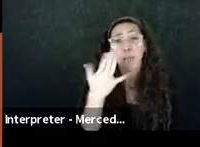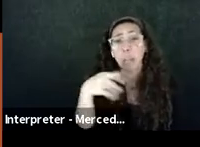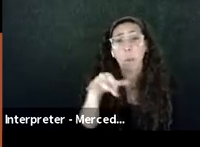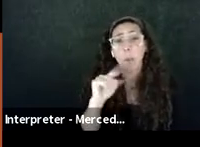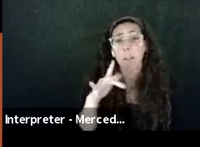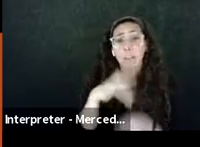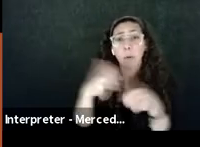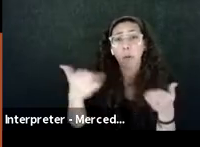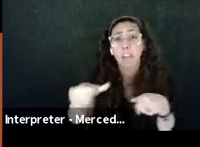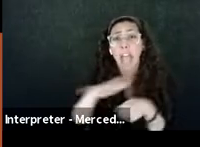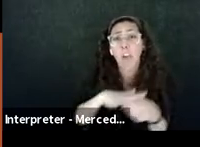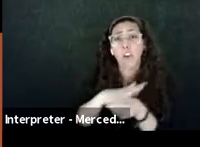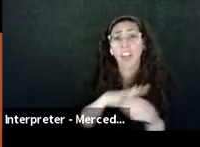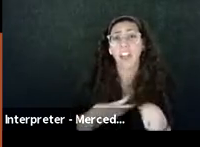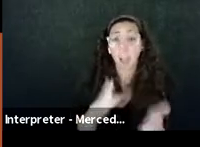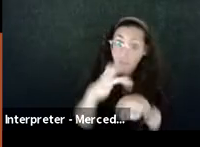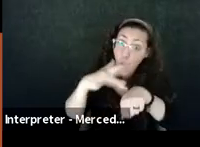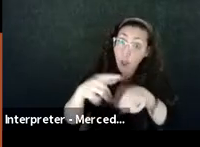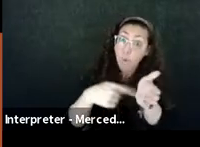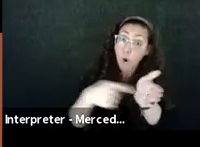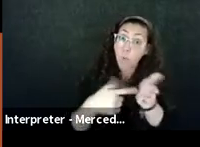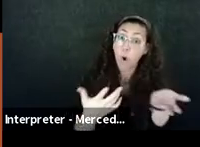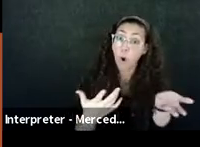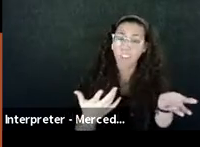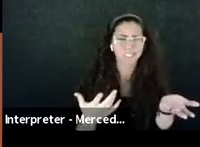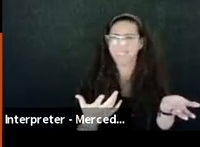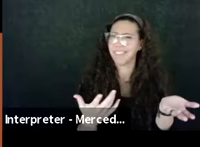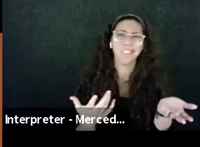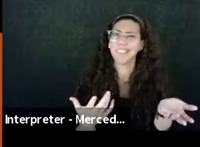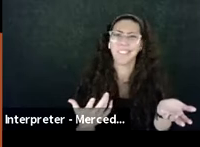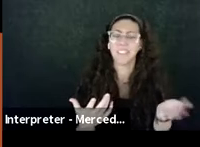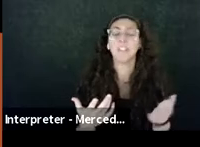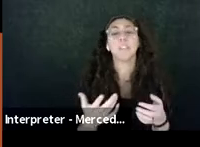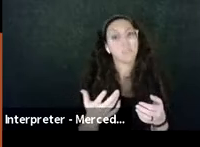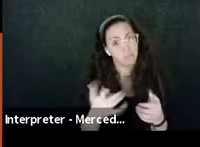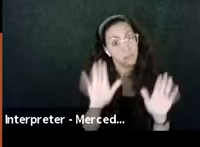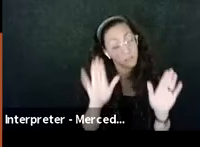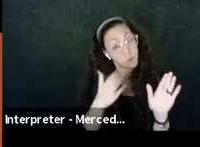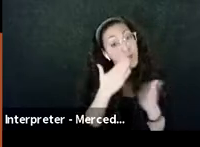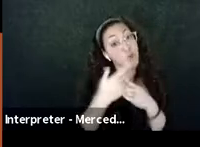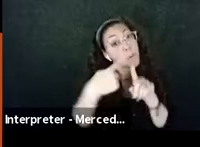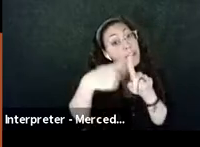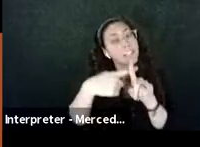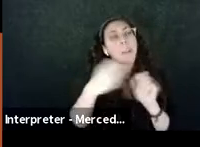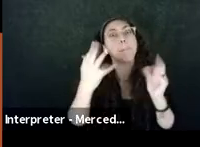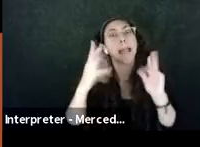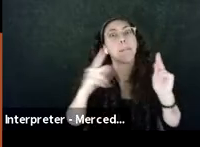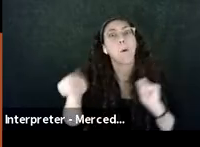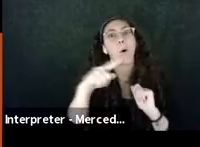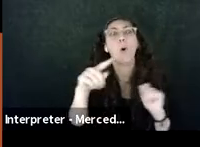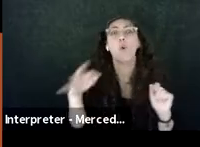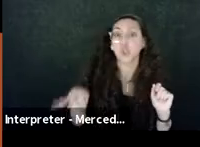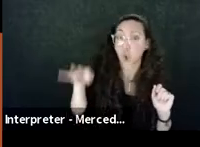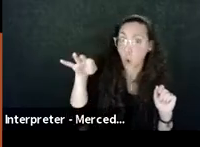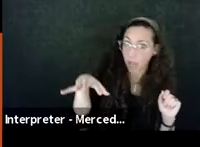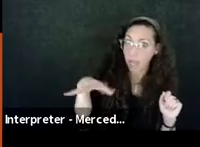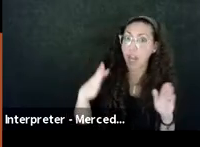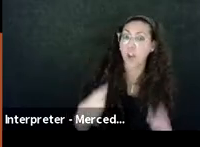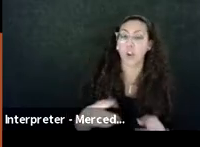Natalie Chavez: That are affordable for students. So the good news is that we have a huge amount of interest from donors from the housing authority from some of these major players.